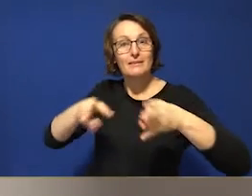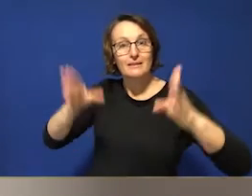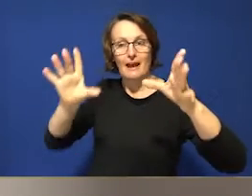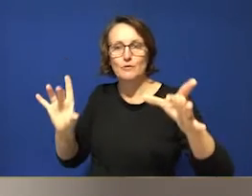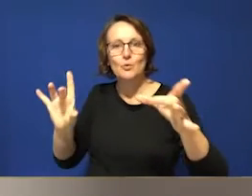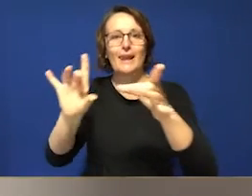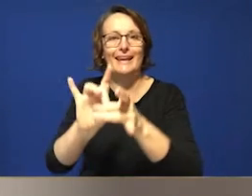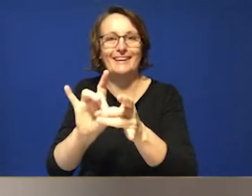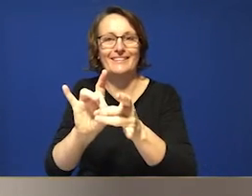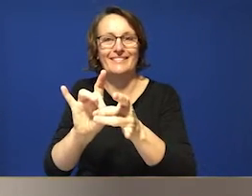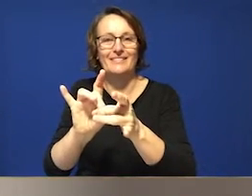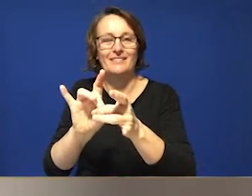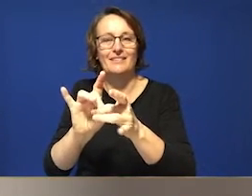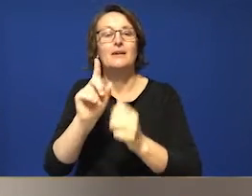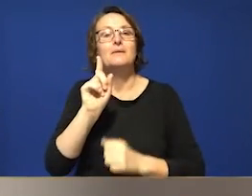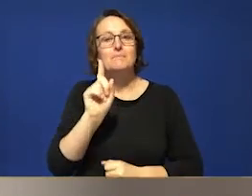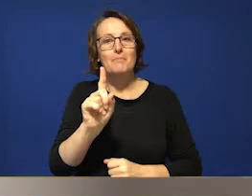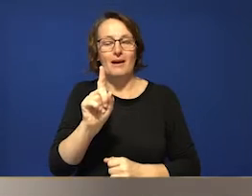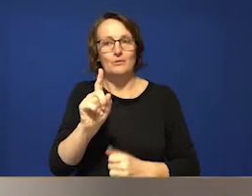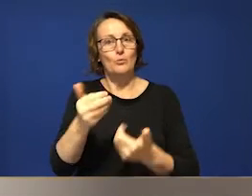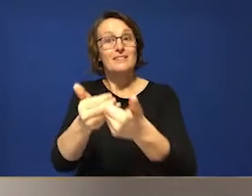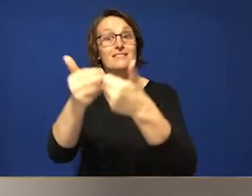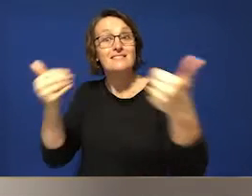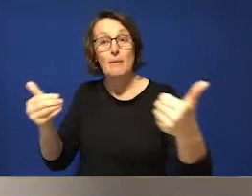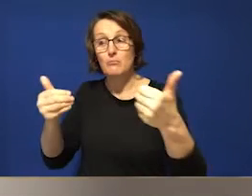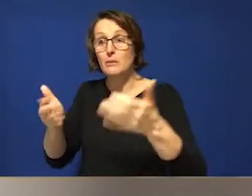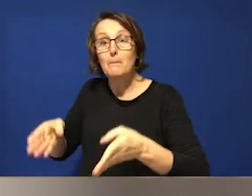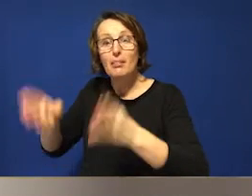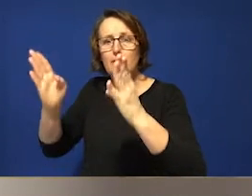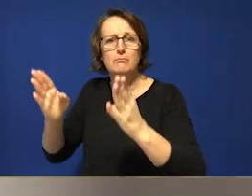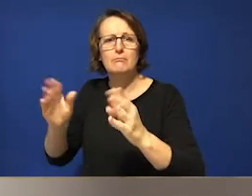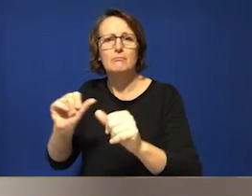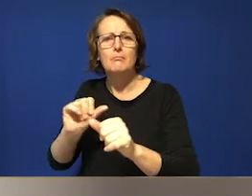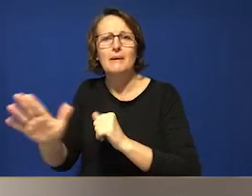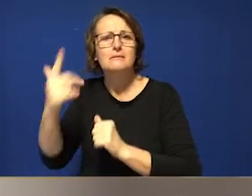But now the genius was separating it into a separate building. Separate building.